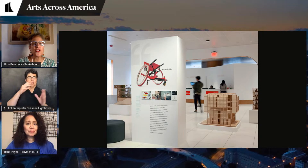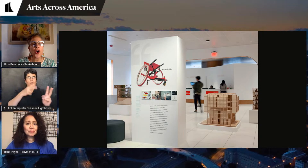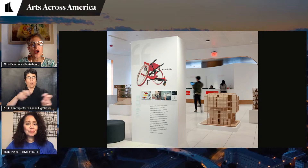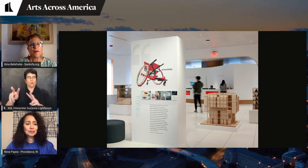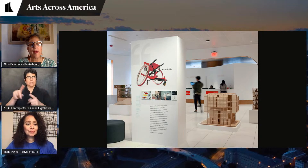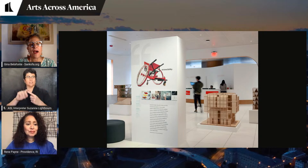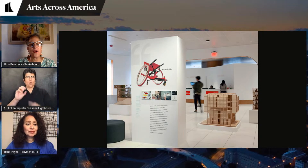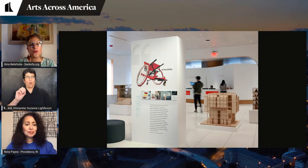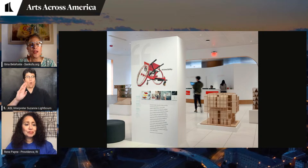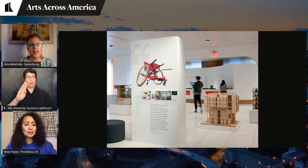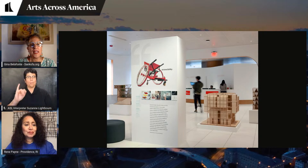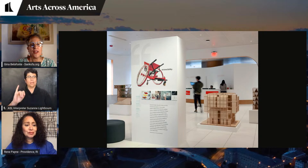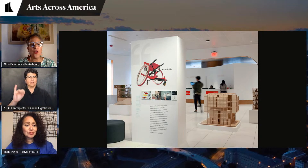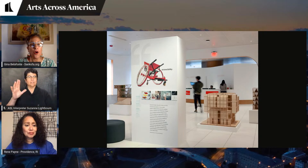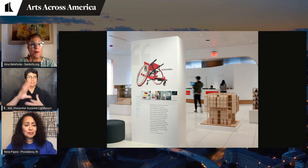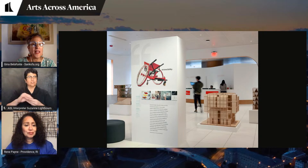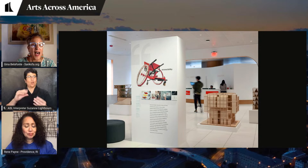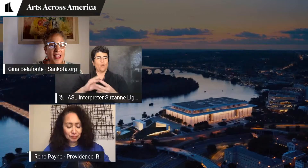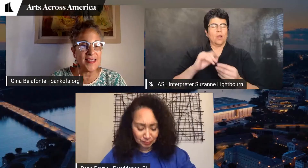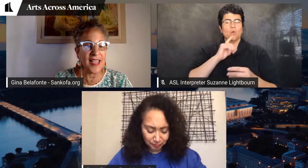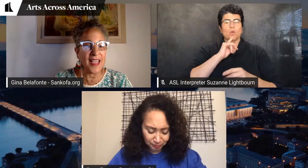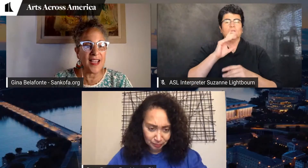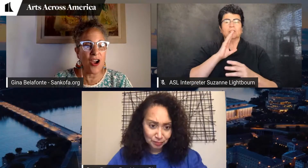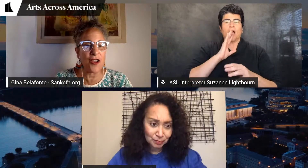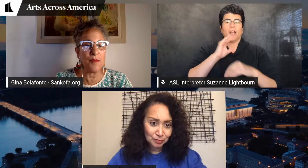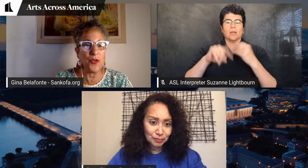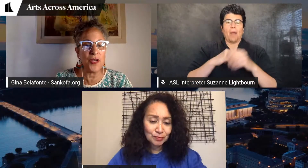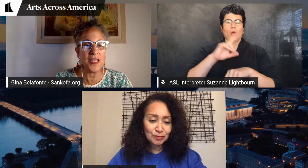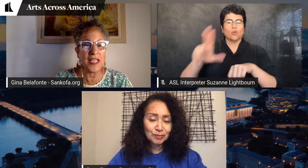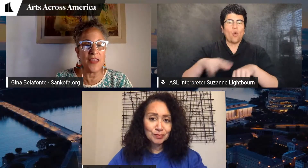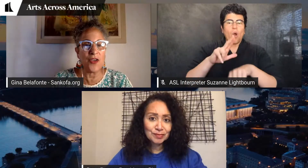just to talk about normalizing our community